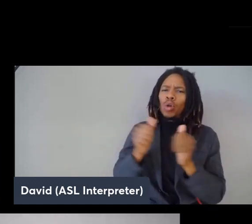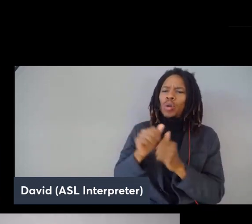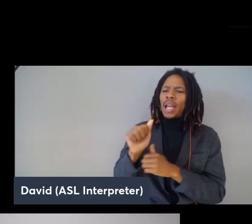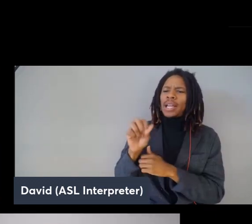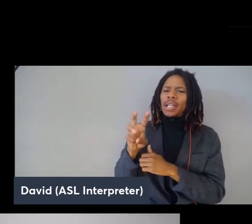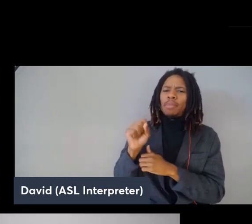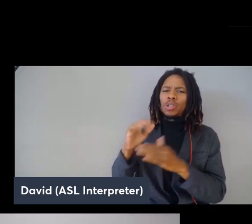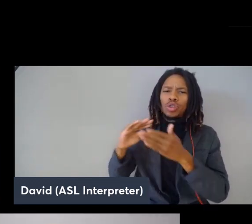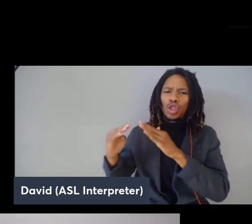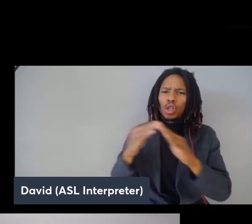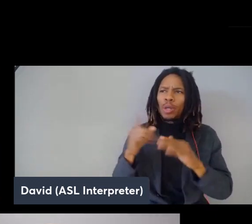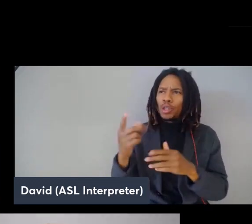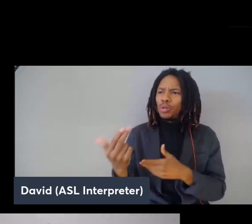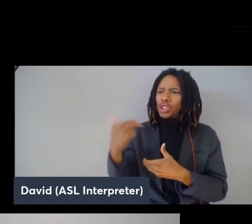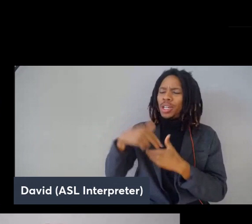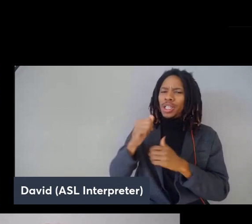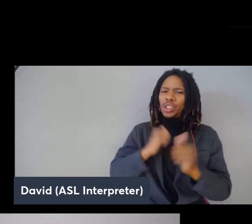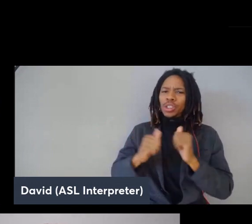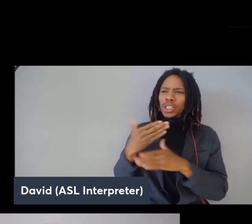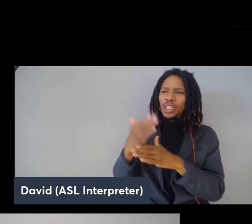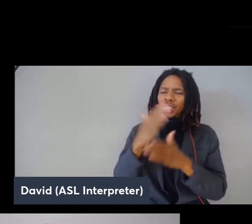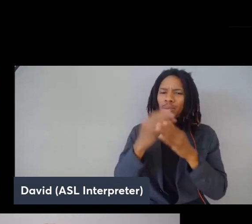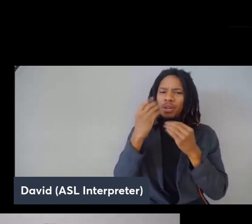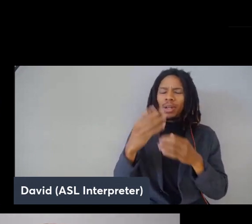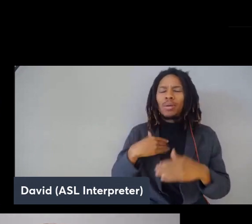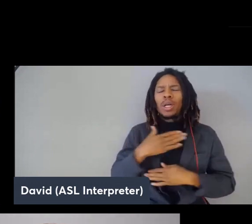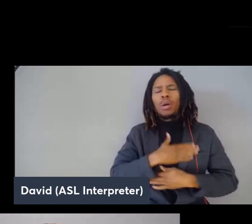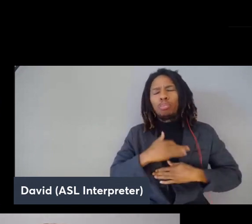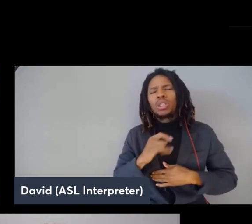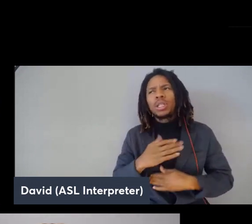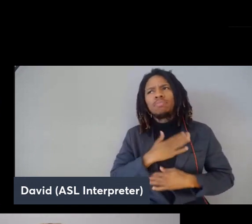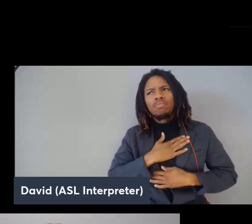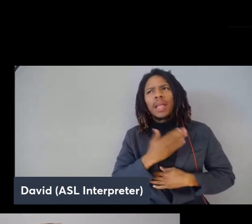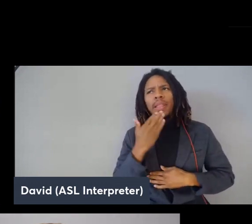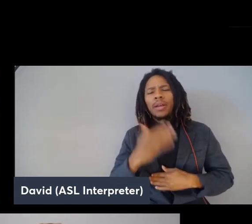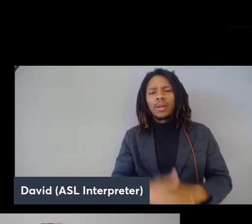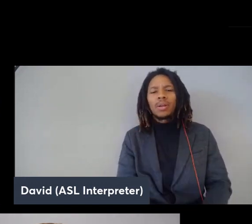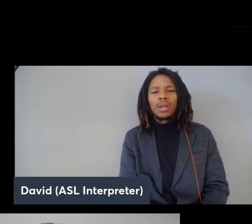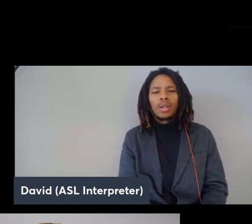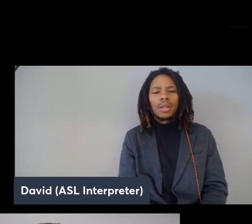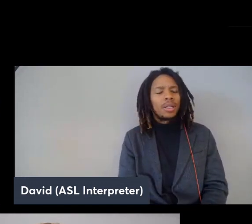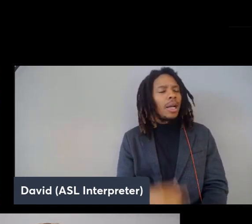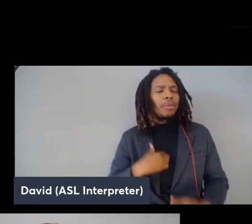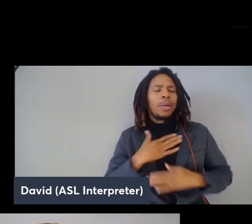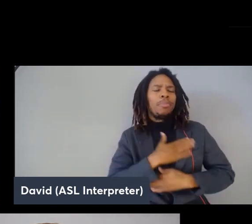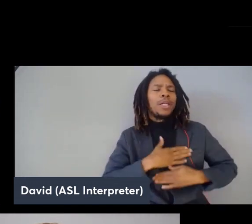and you coming on the show today and sharing some information. We appreciate it. It's been my pleasure. Thank you.